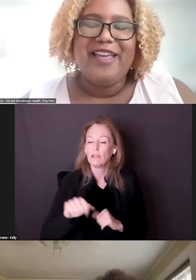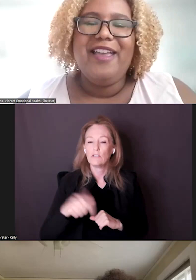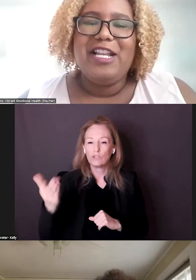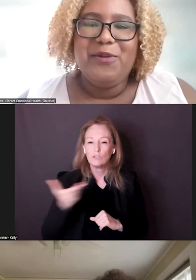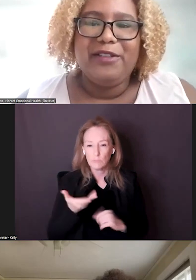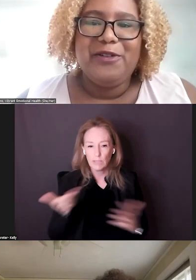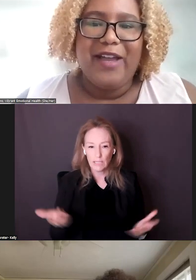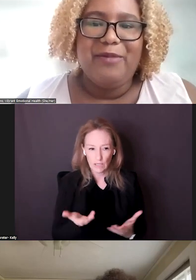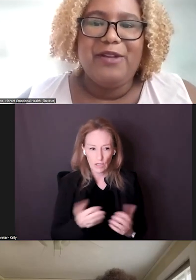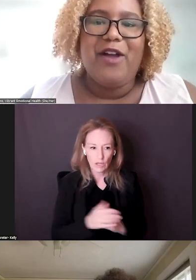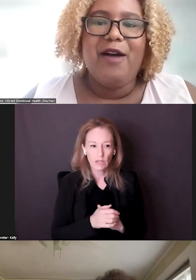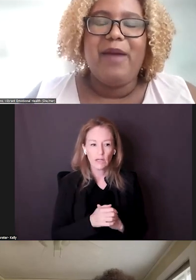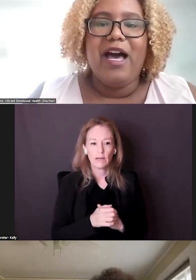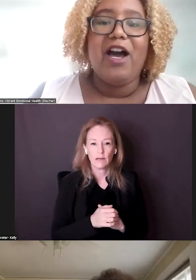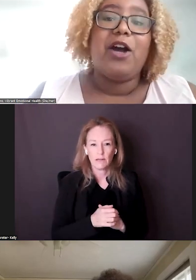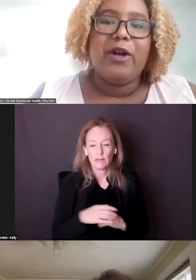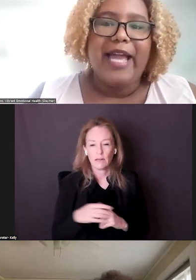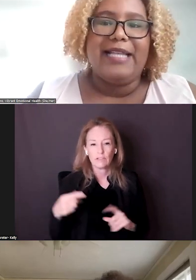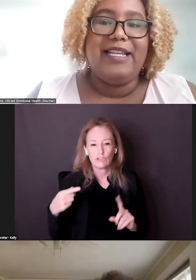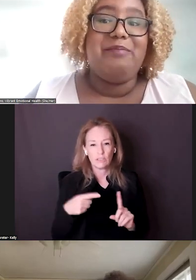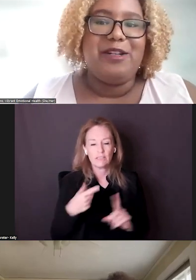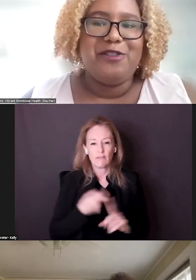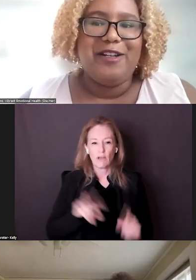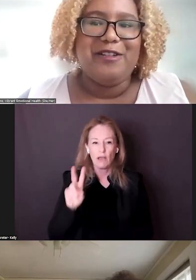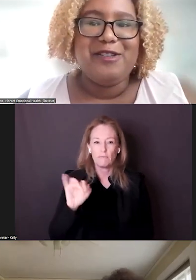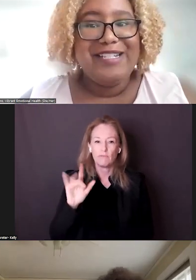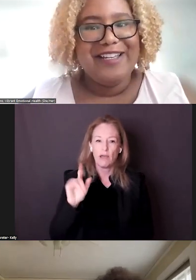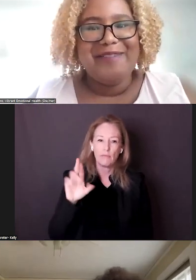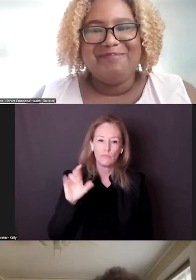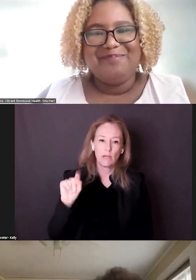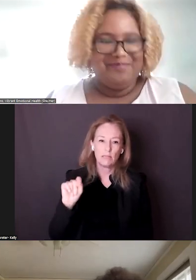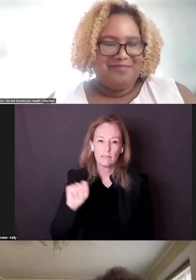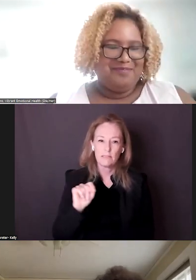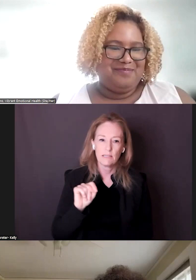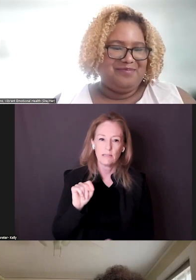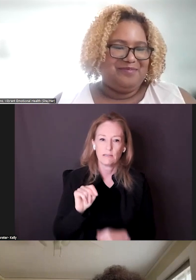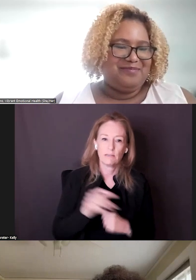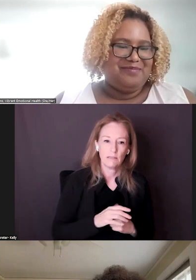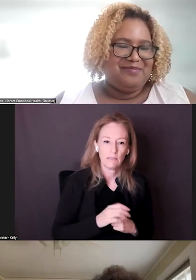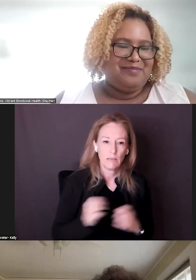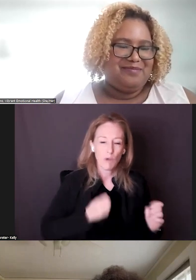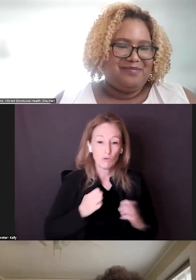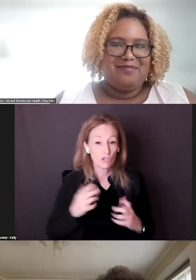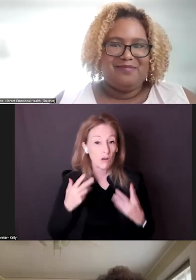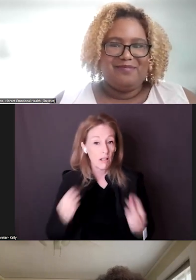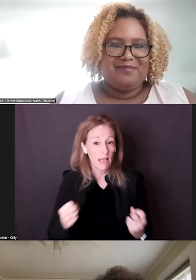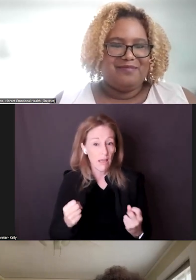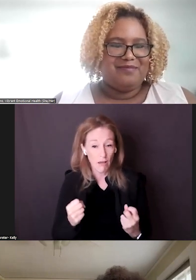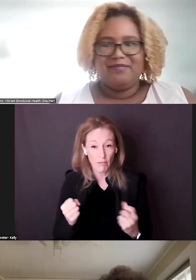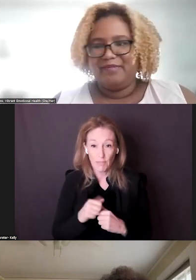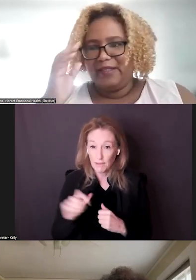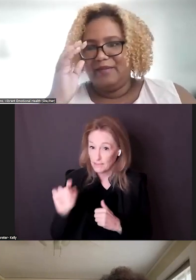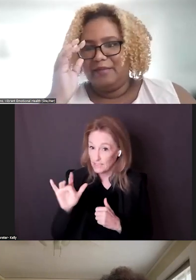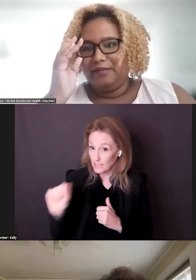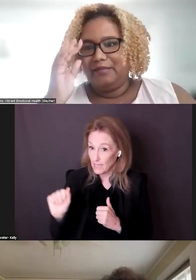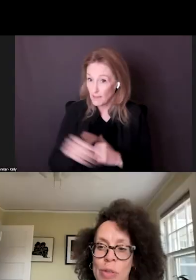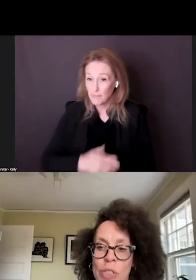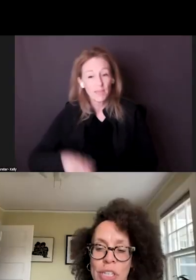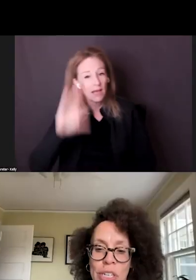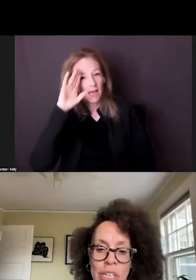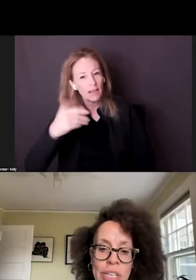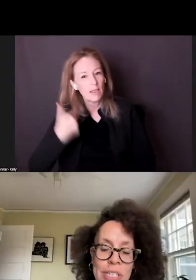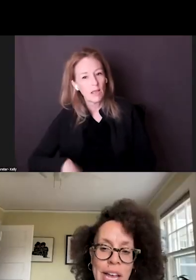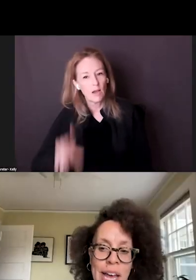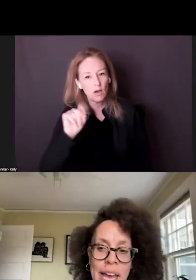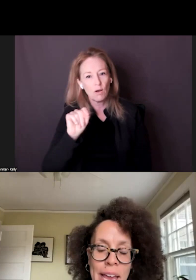I'M READY TO ROCK AND ROLL. HELLO. TIA. SHE, HER, HERS. I